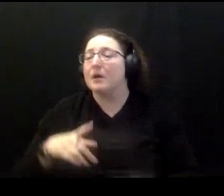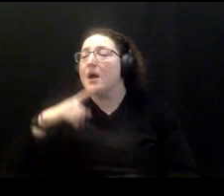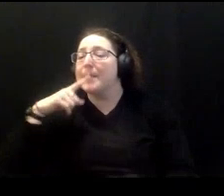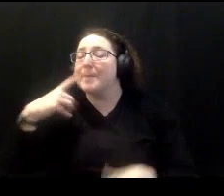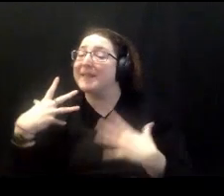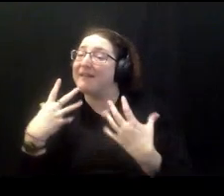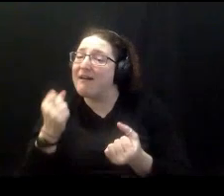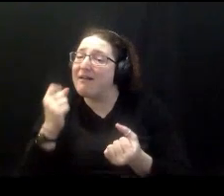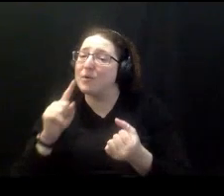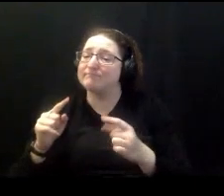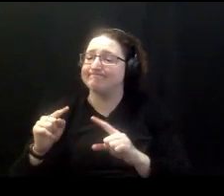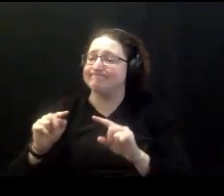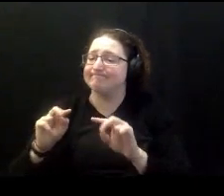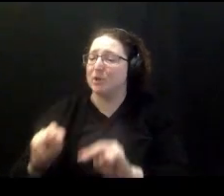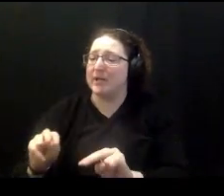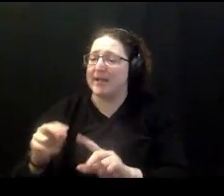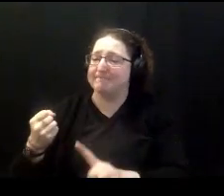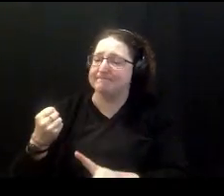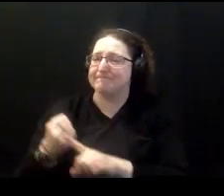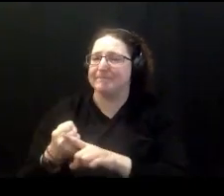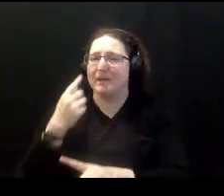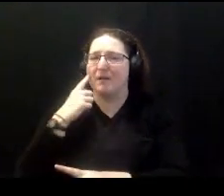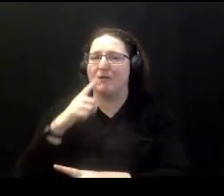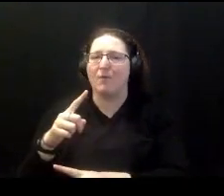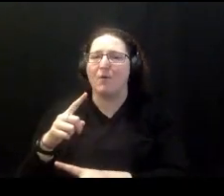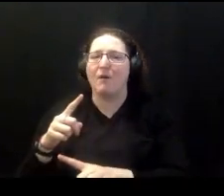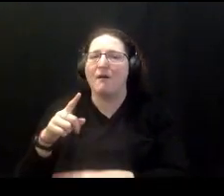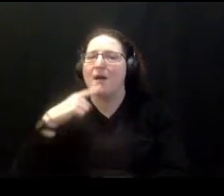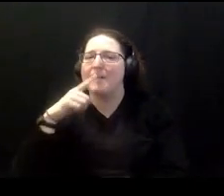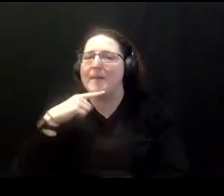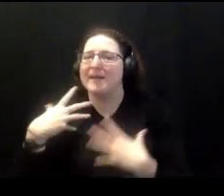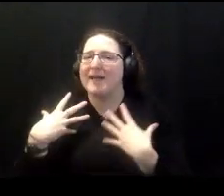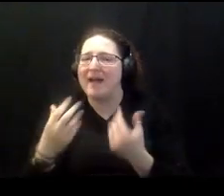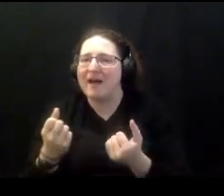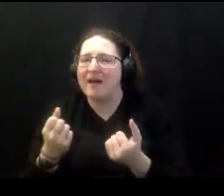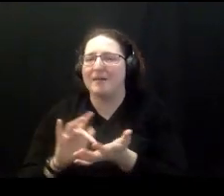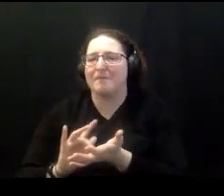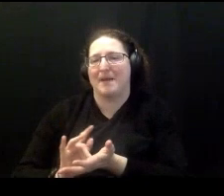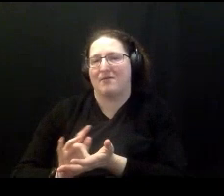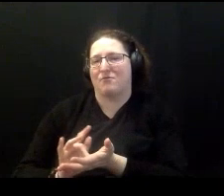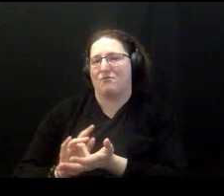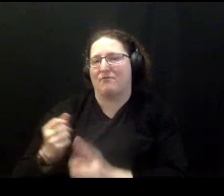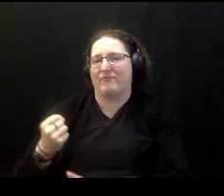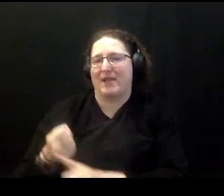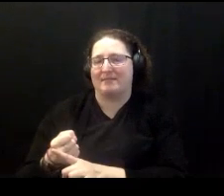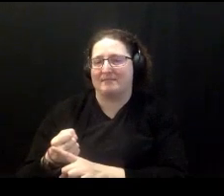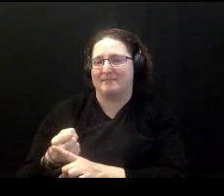terms of the public health and medical effects of various threats and hazards. For instance,